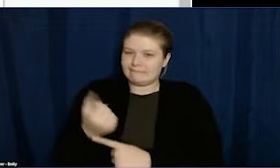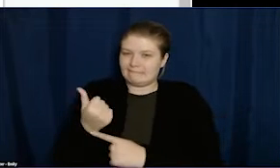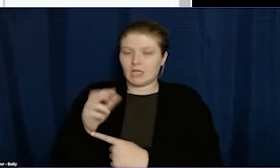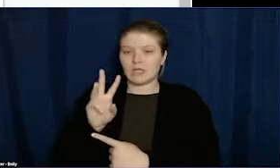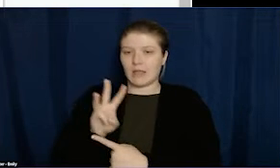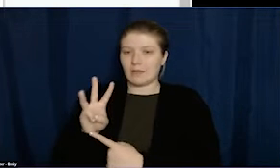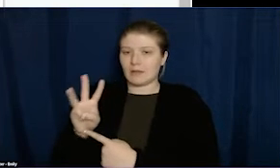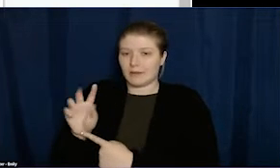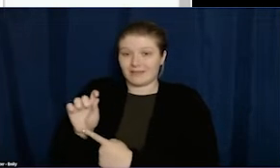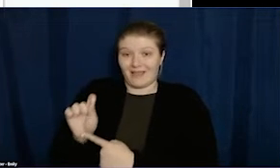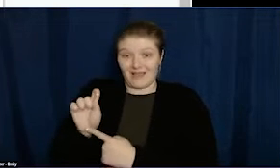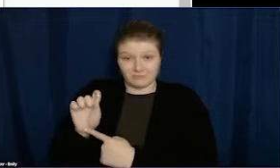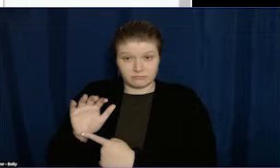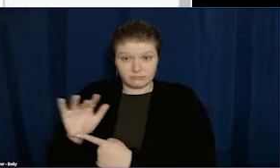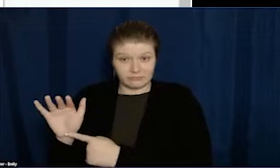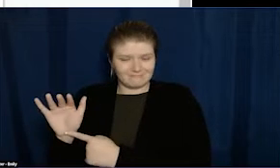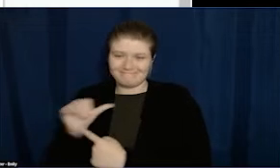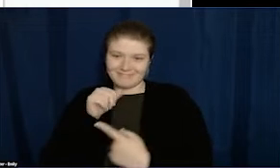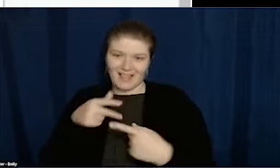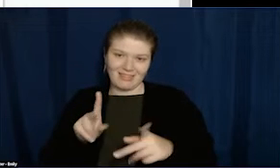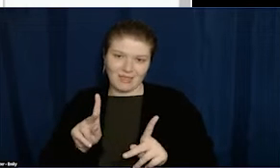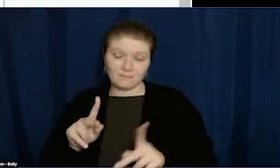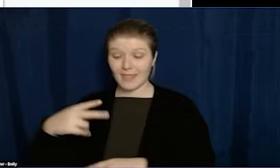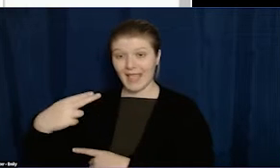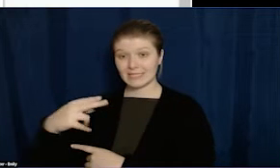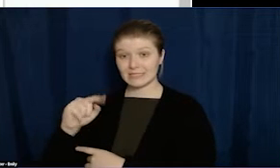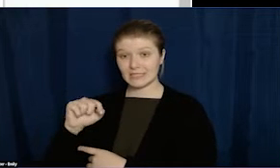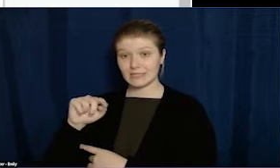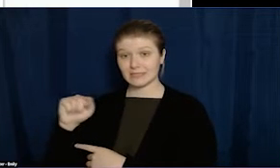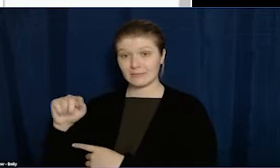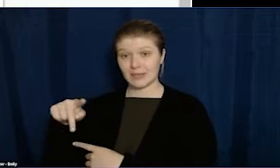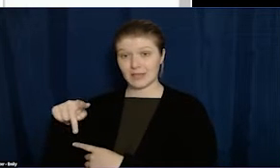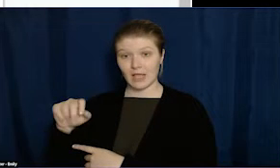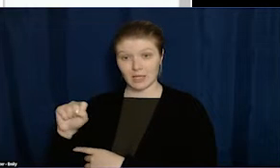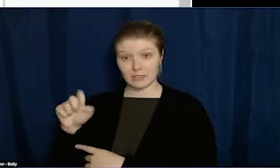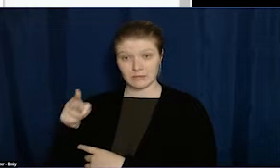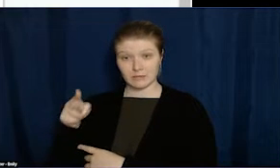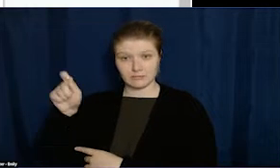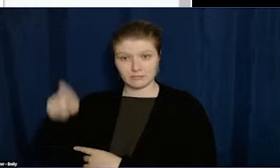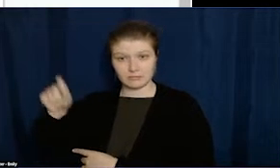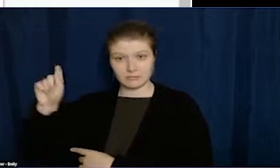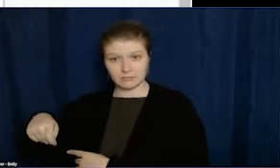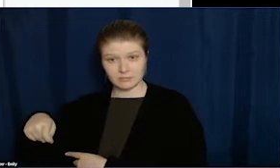That would be flagged as something that's potentially a link that would allow you to bypass the page limit.